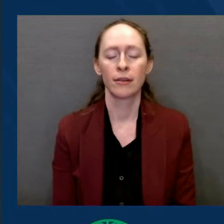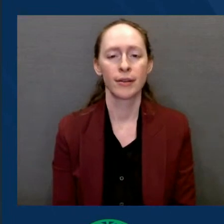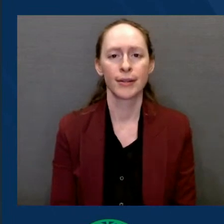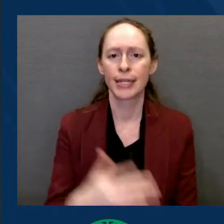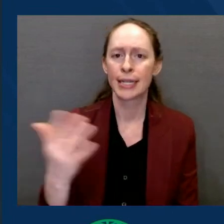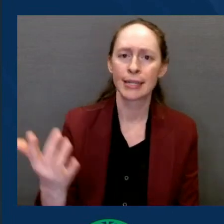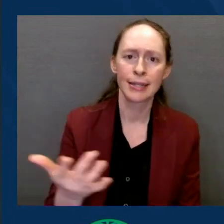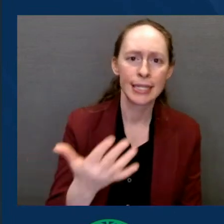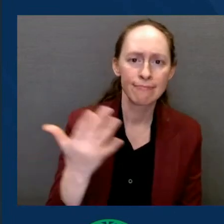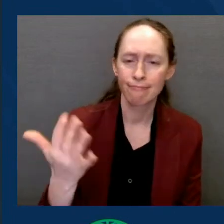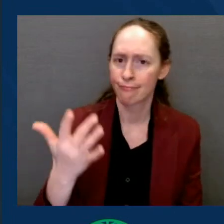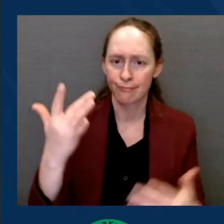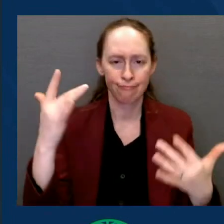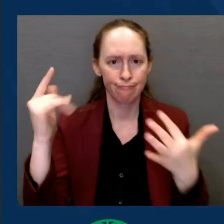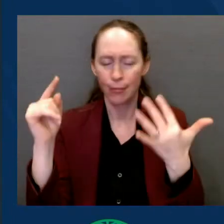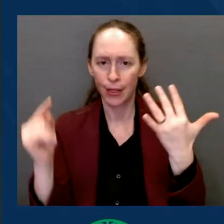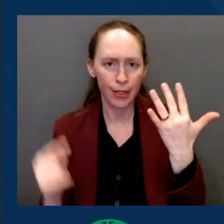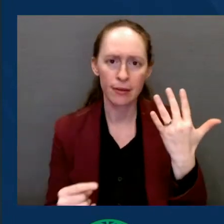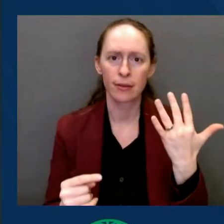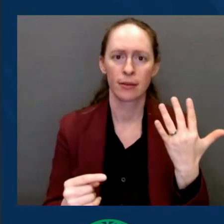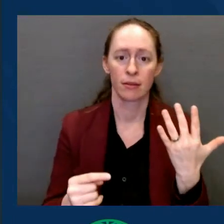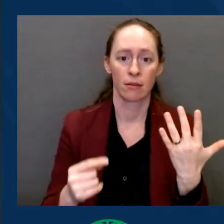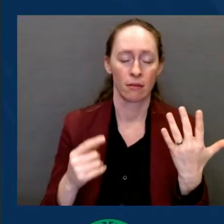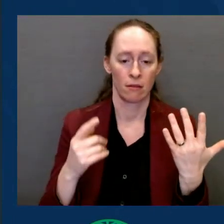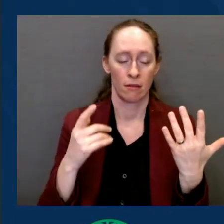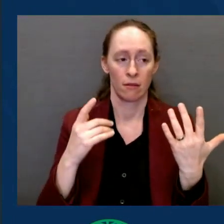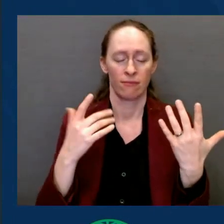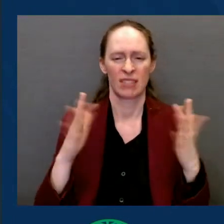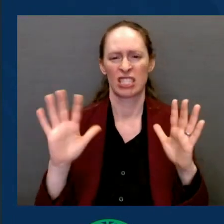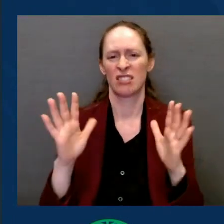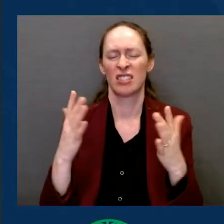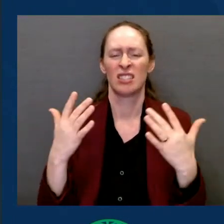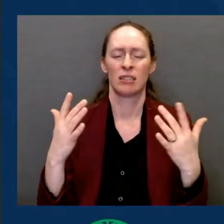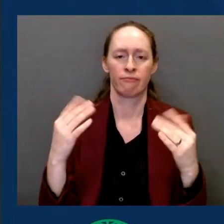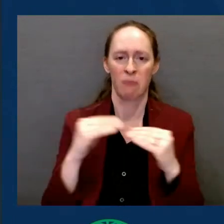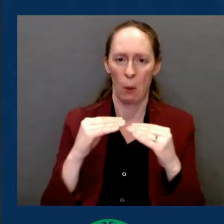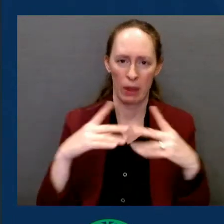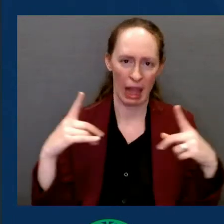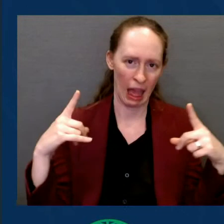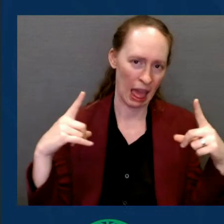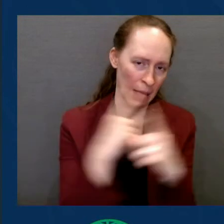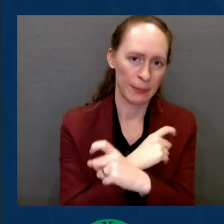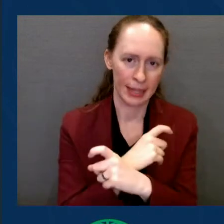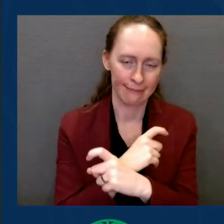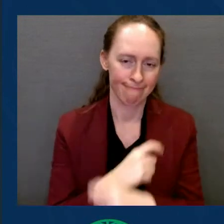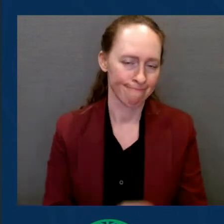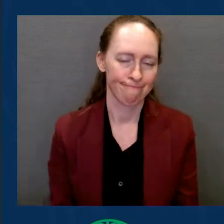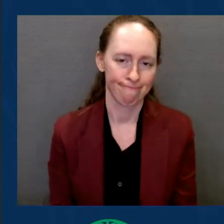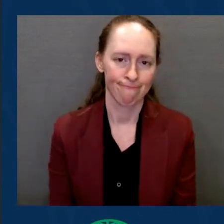And the challenges we face are both clear and they are urgent. That's why, this year alone,